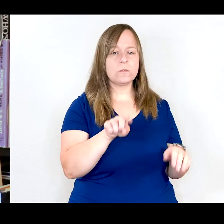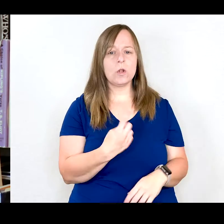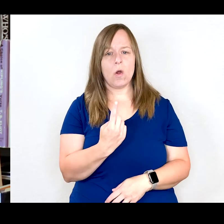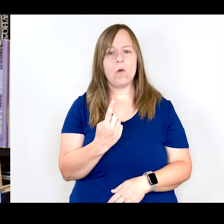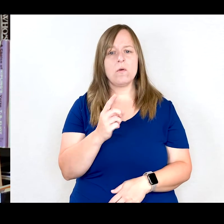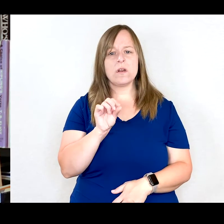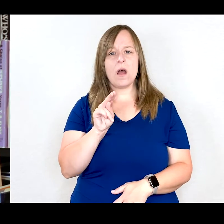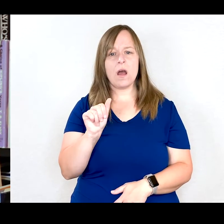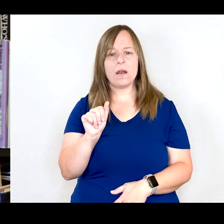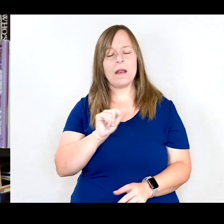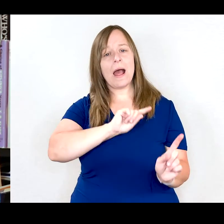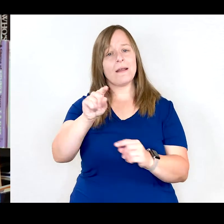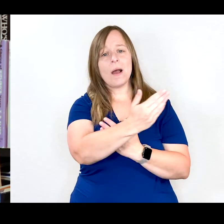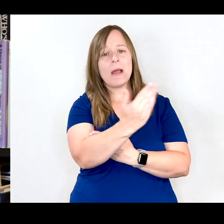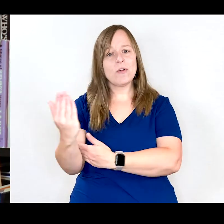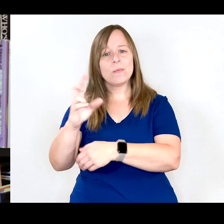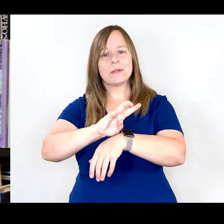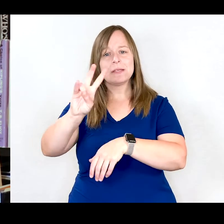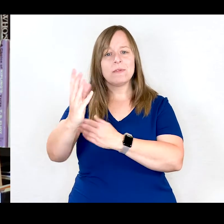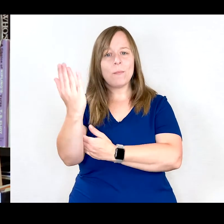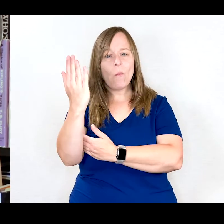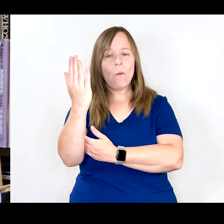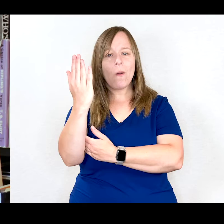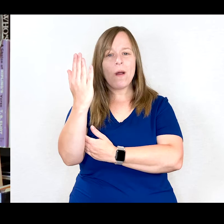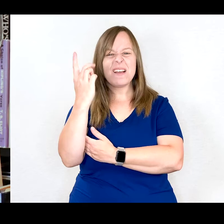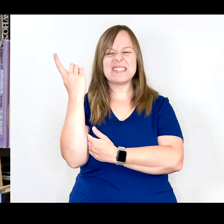And I come in every morning at 7 o'clock